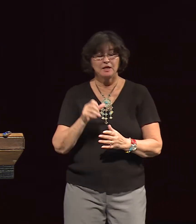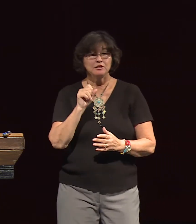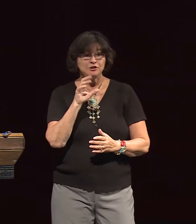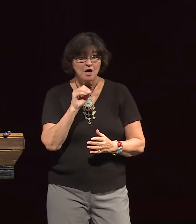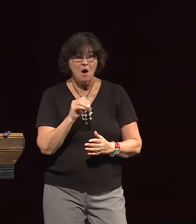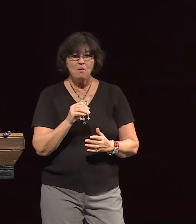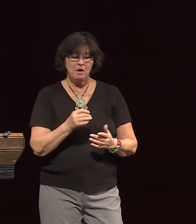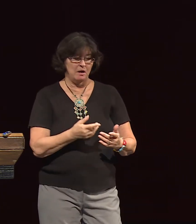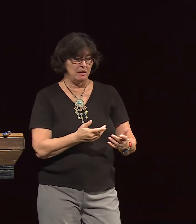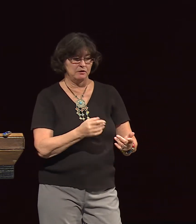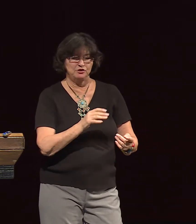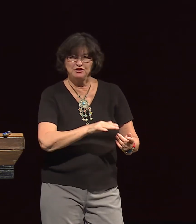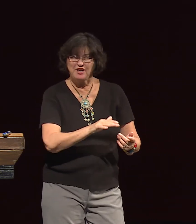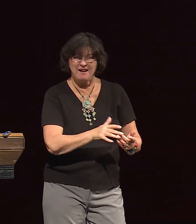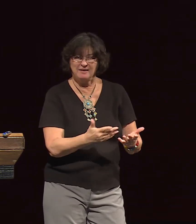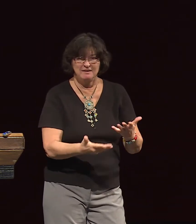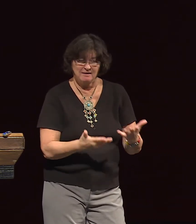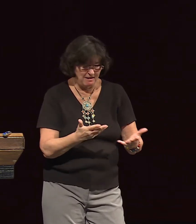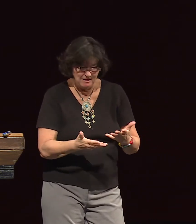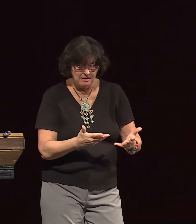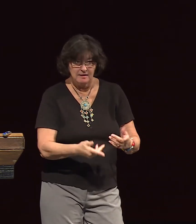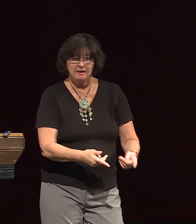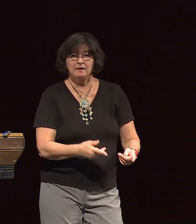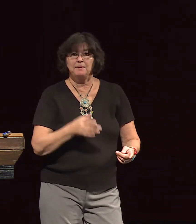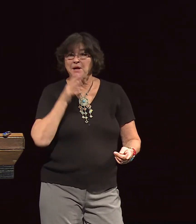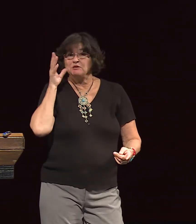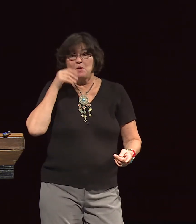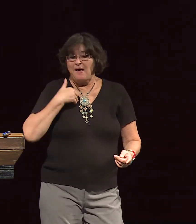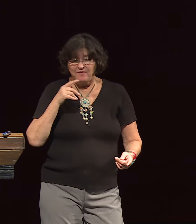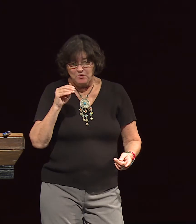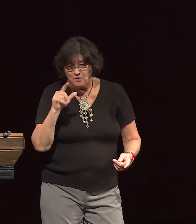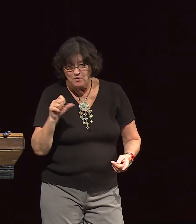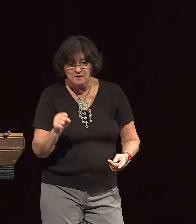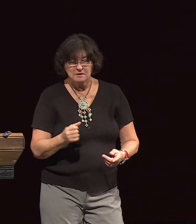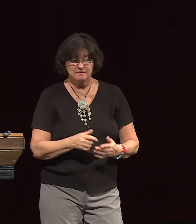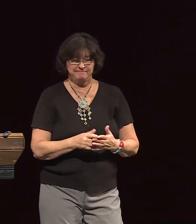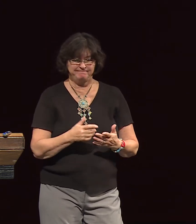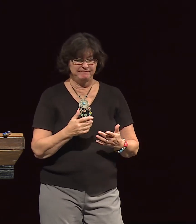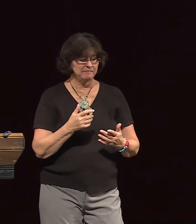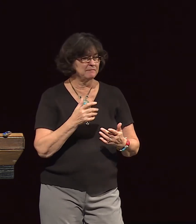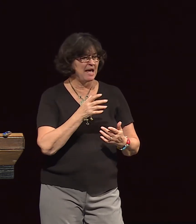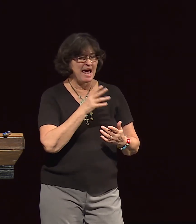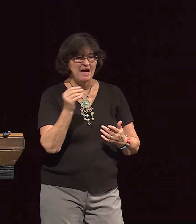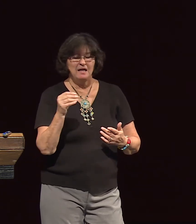and that they are exposed to their resources. The children need language exposure as well.